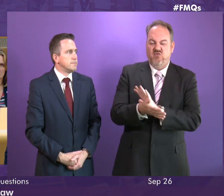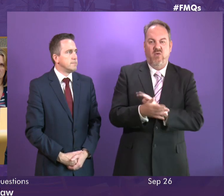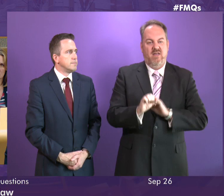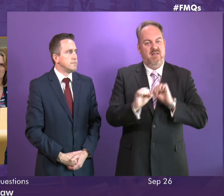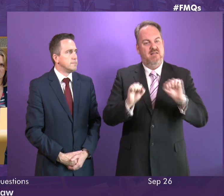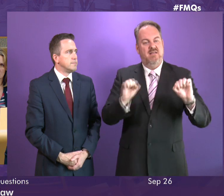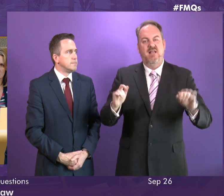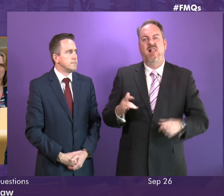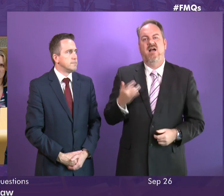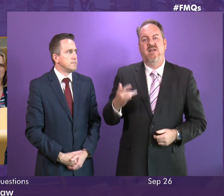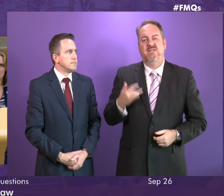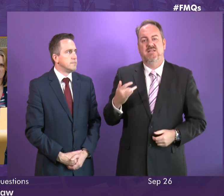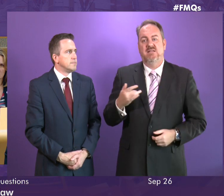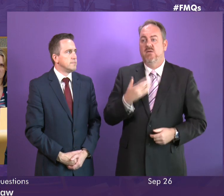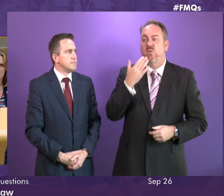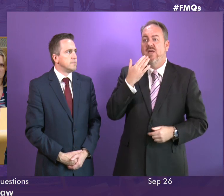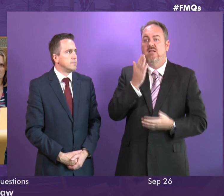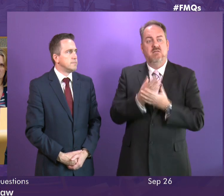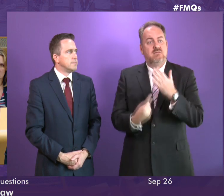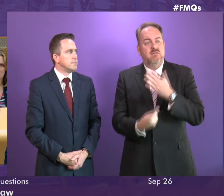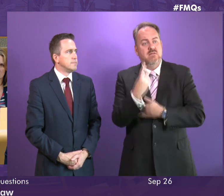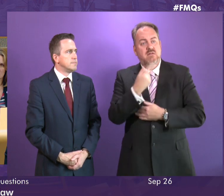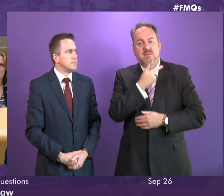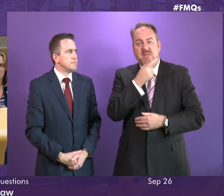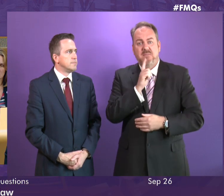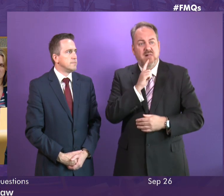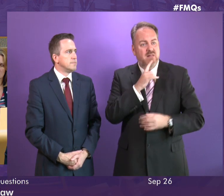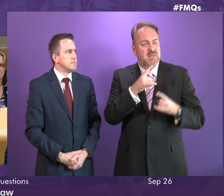of people murdered, or people who have been sexually assaulted know the person who ripped